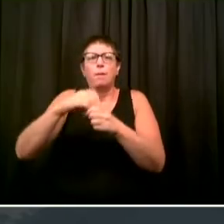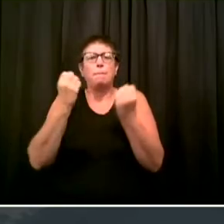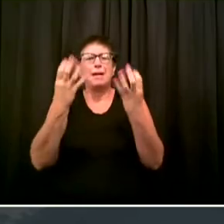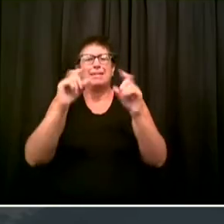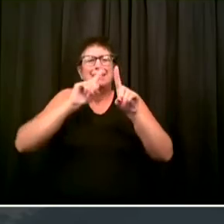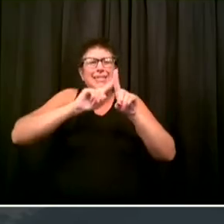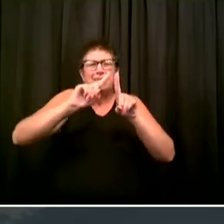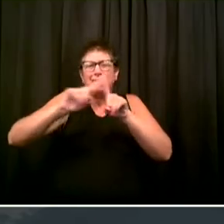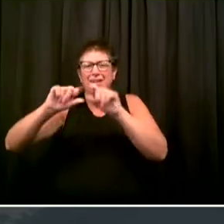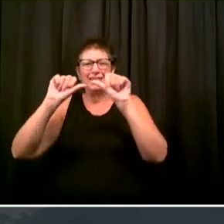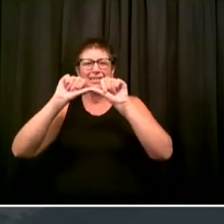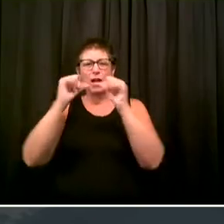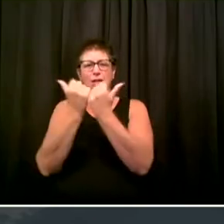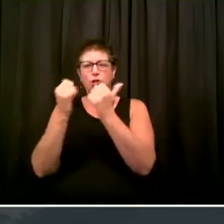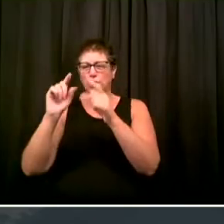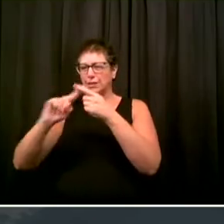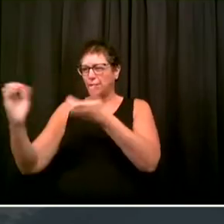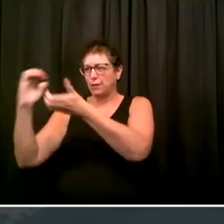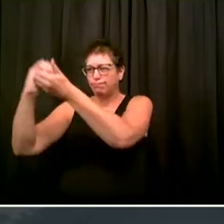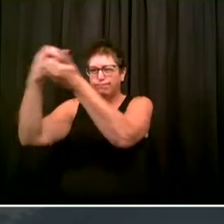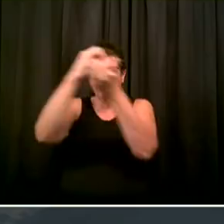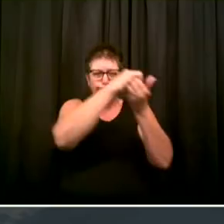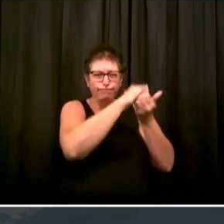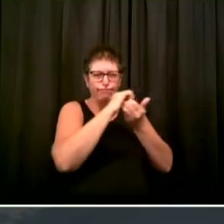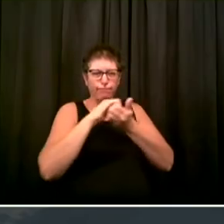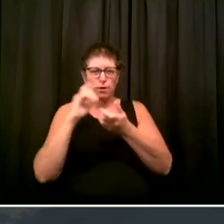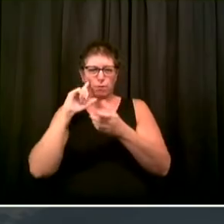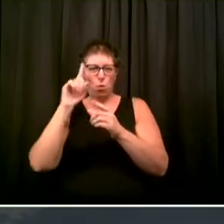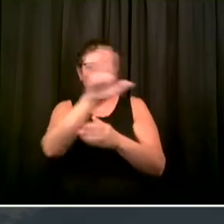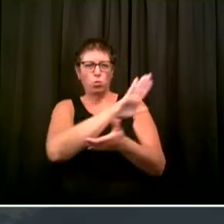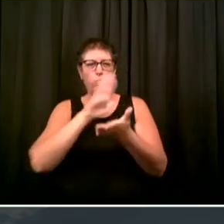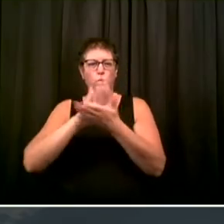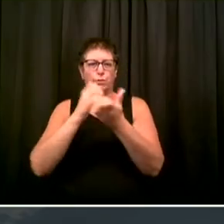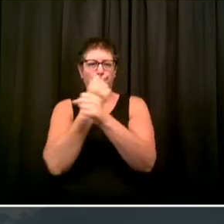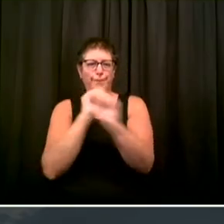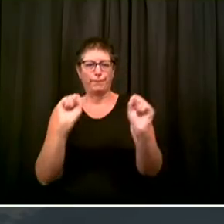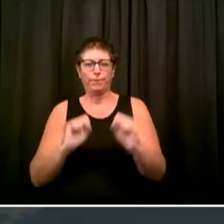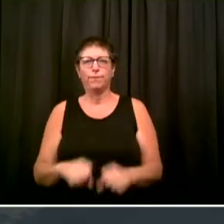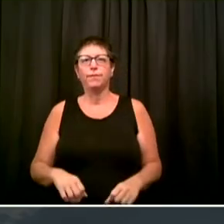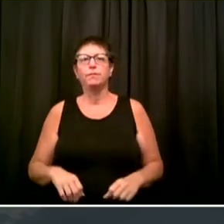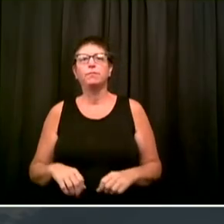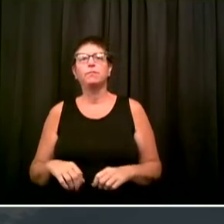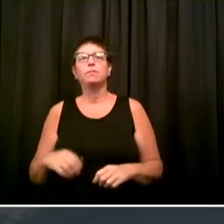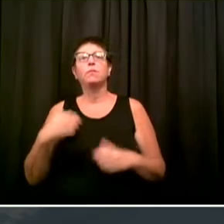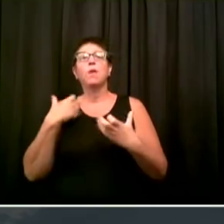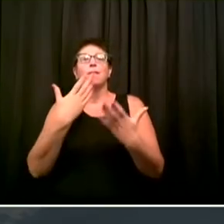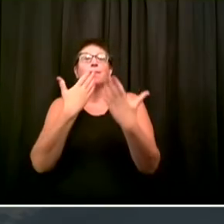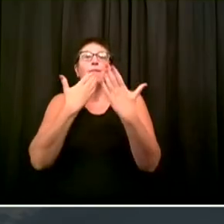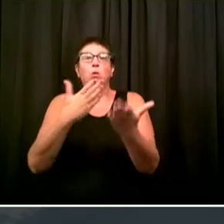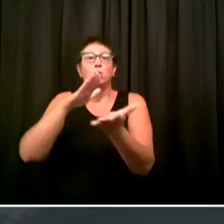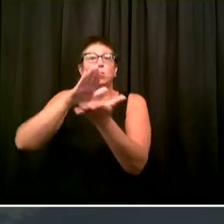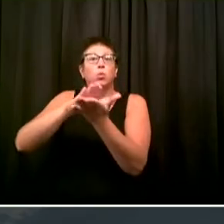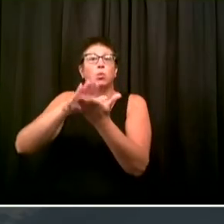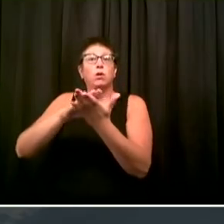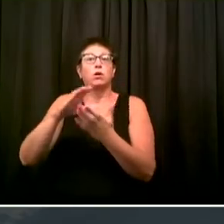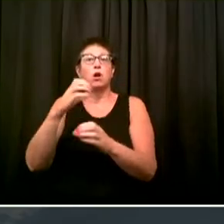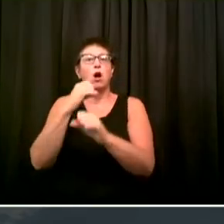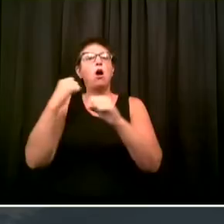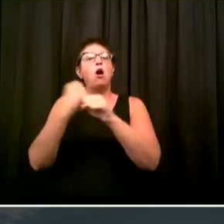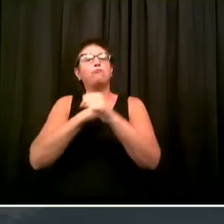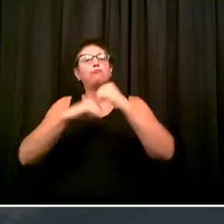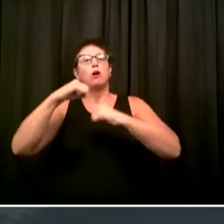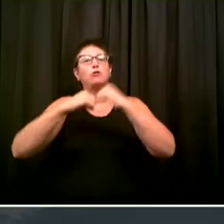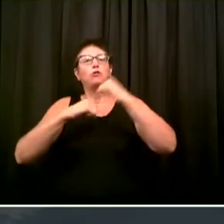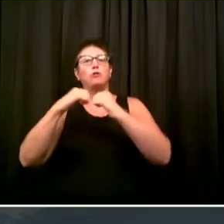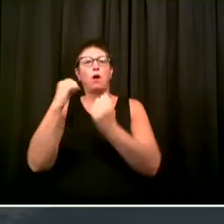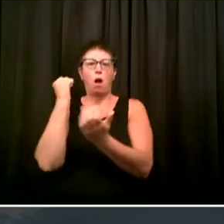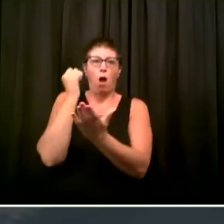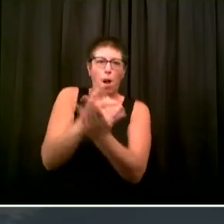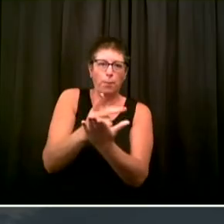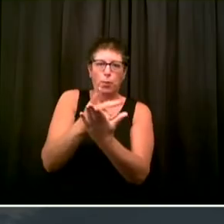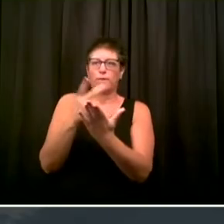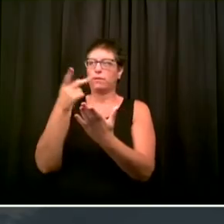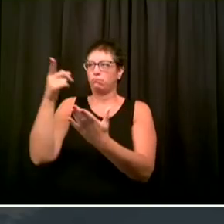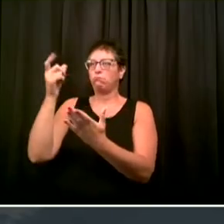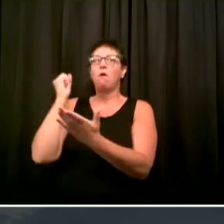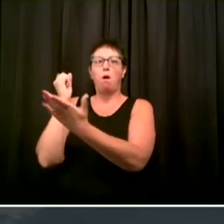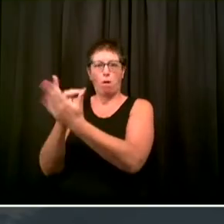READY AND SAFE.